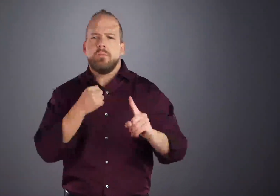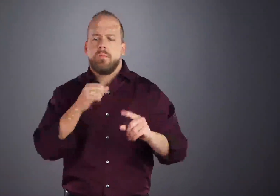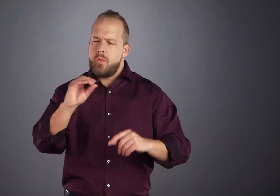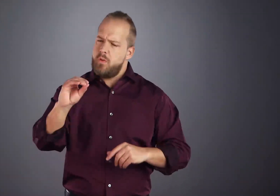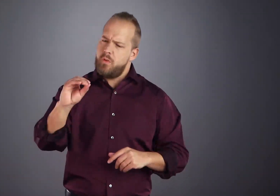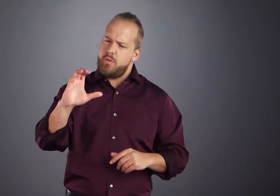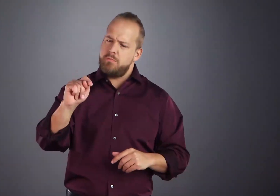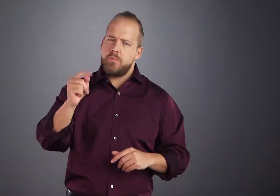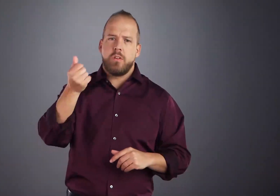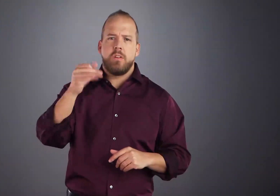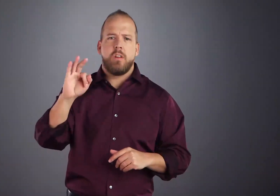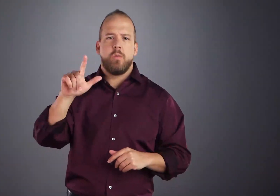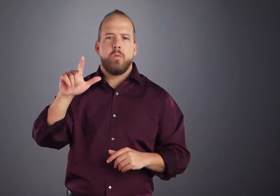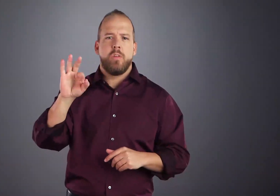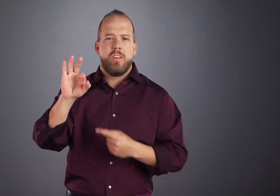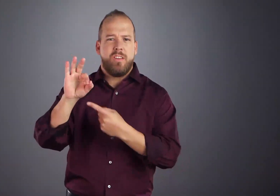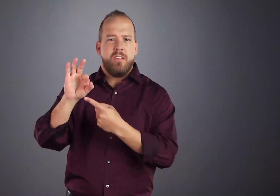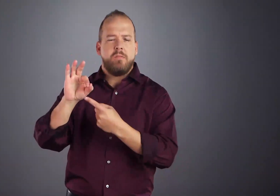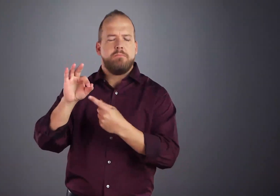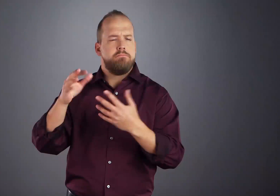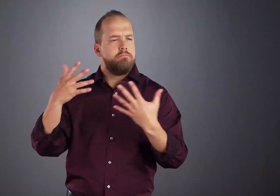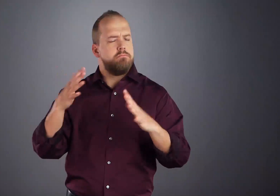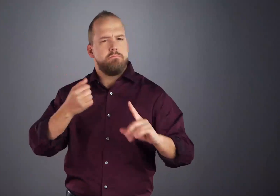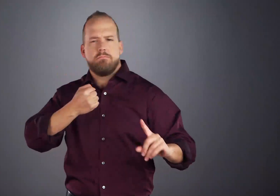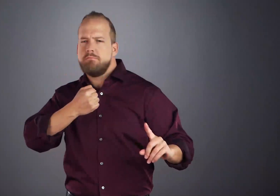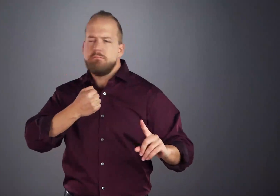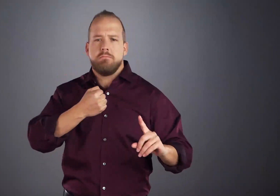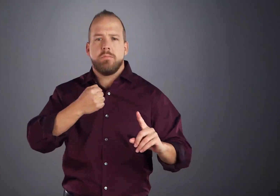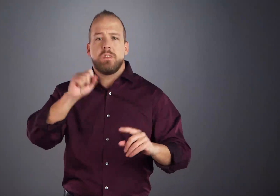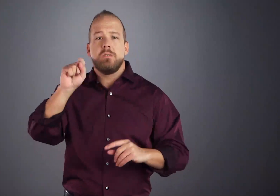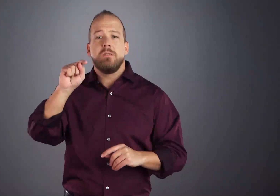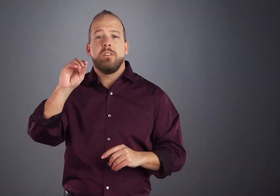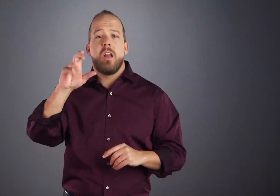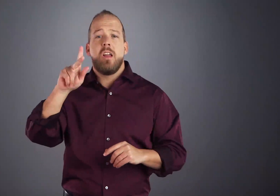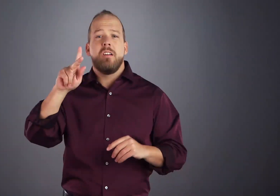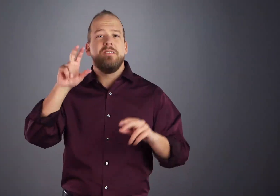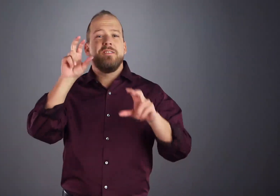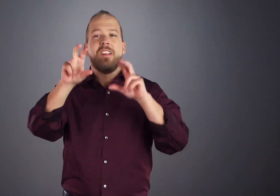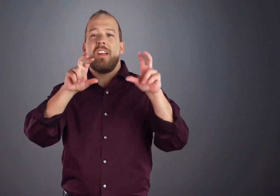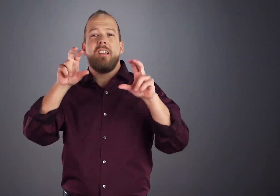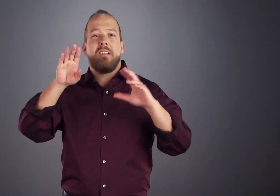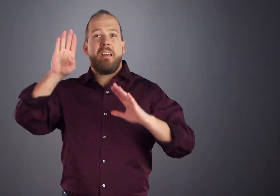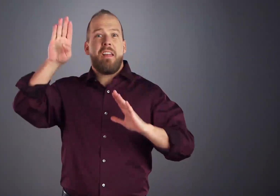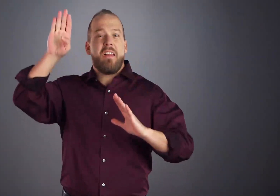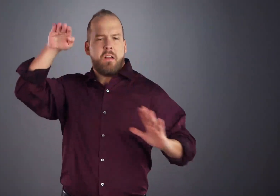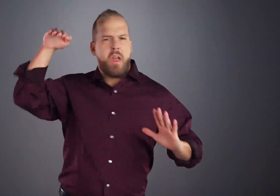Abruptly in October 1929 hell broke loose on the New York Stock Exchange.